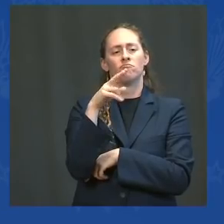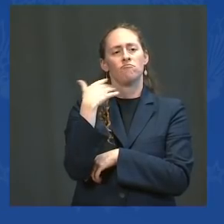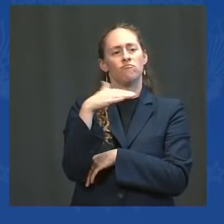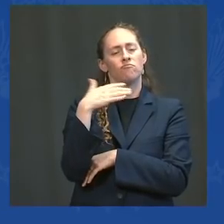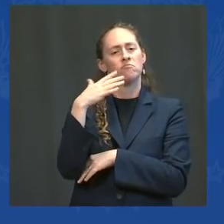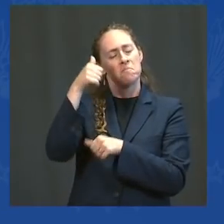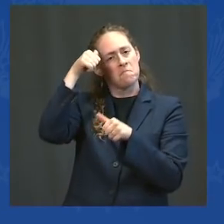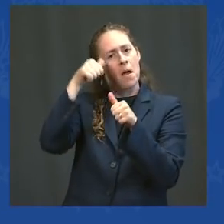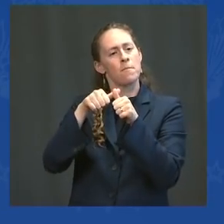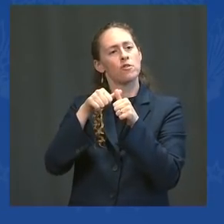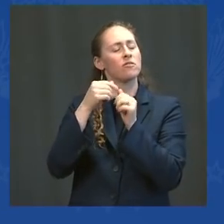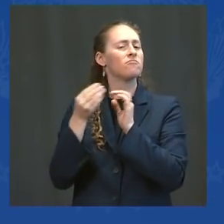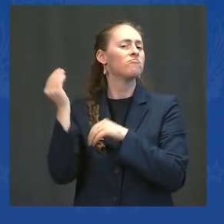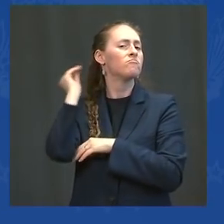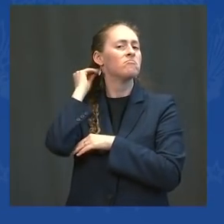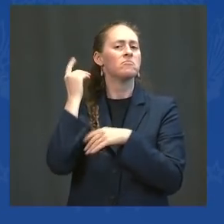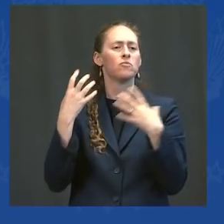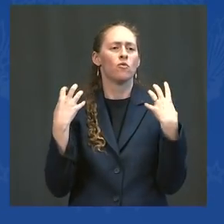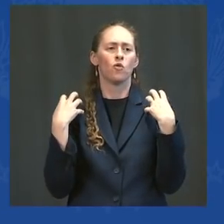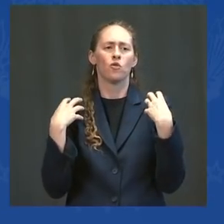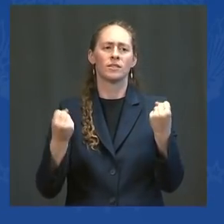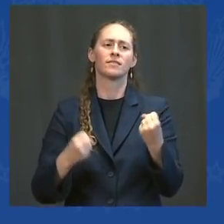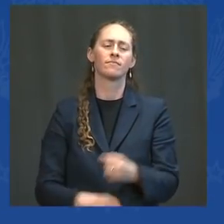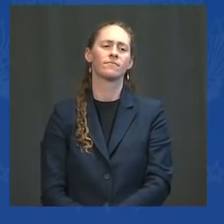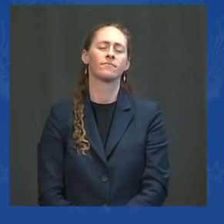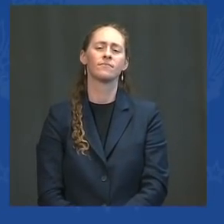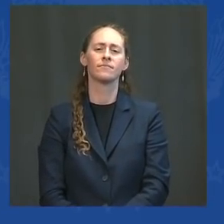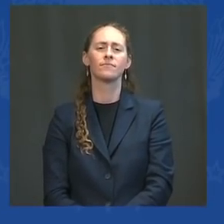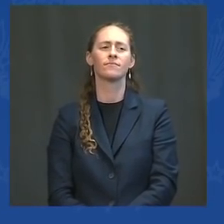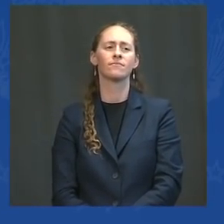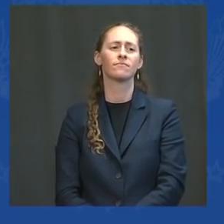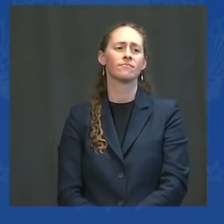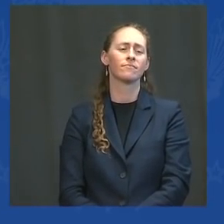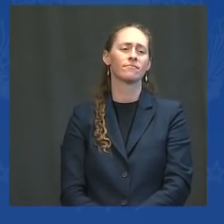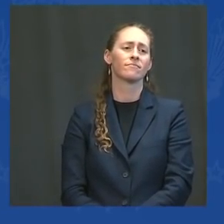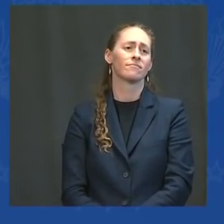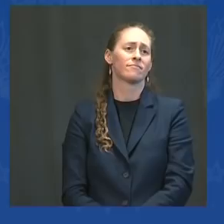And it is my great honor to introduce a true champion